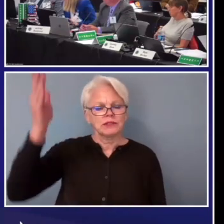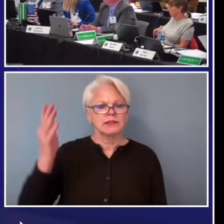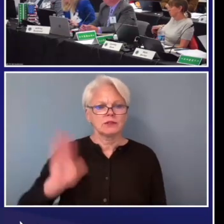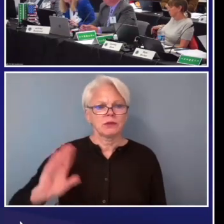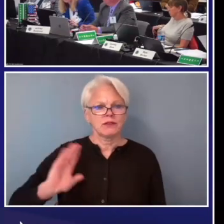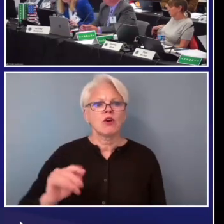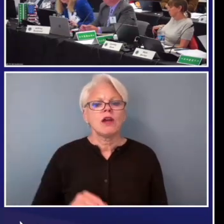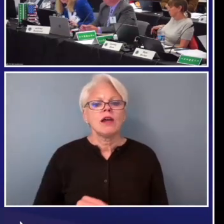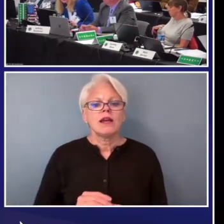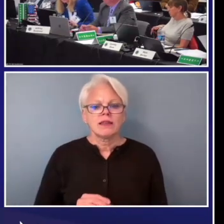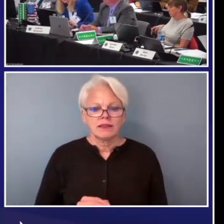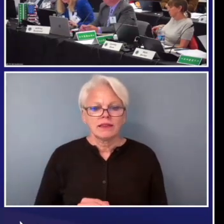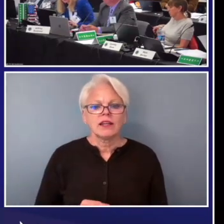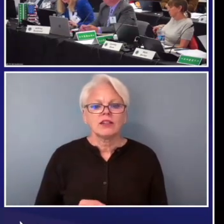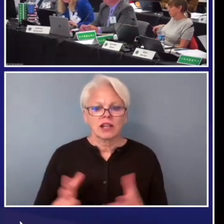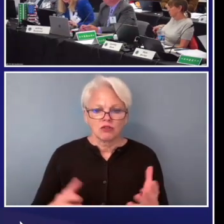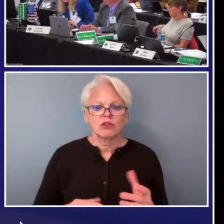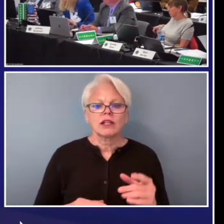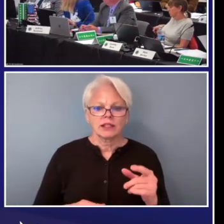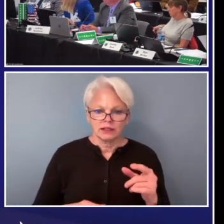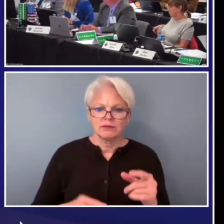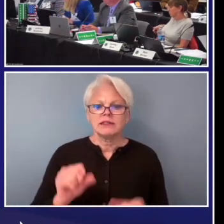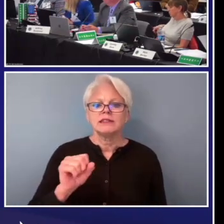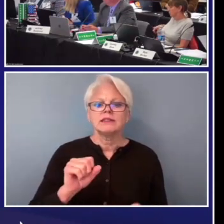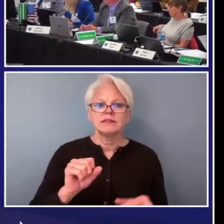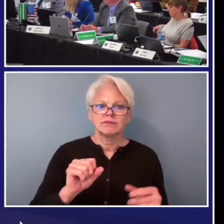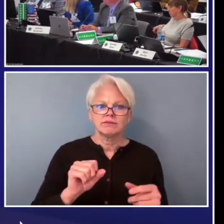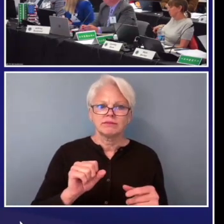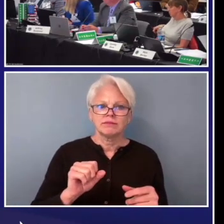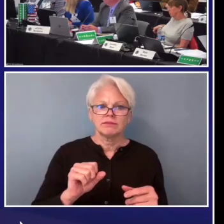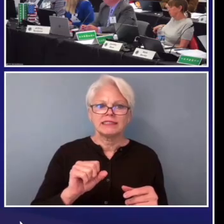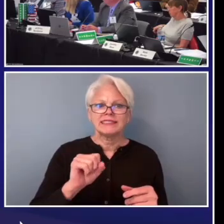of scale and scope, and Jennifer brought that up earlier. We can't just have 5 or 10 institutions.